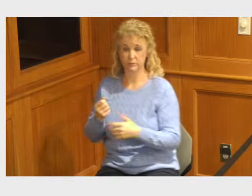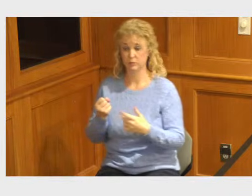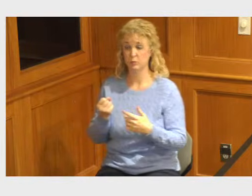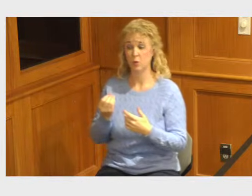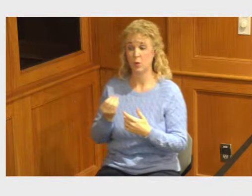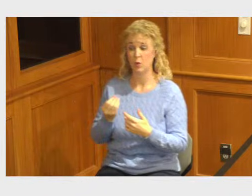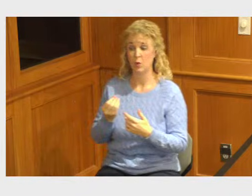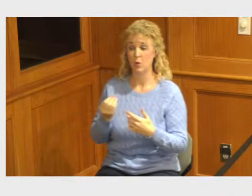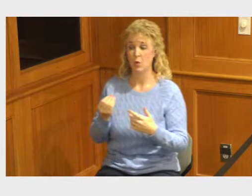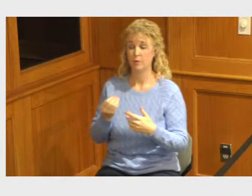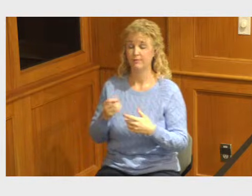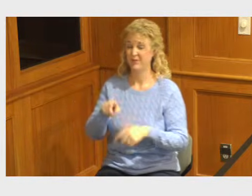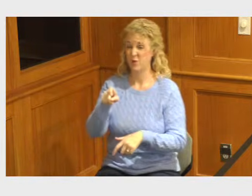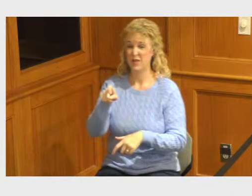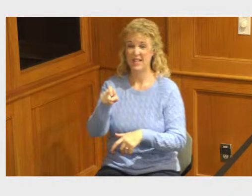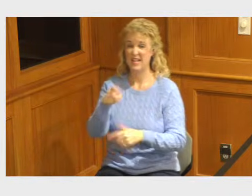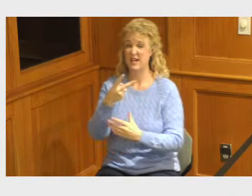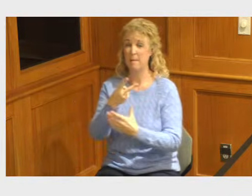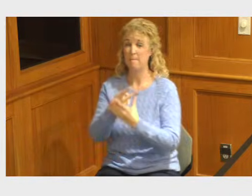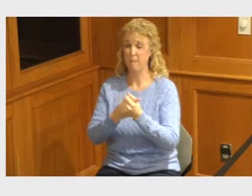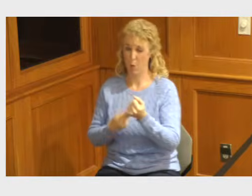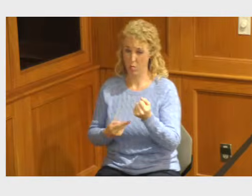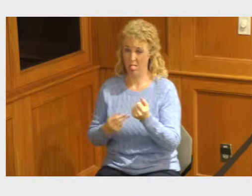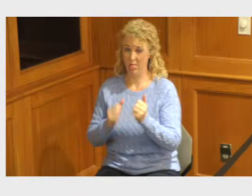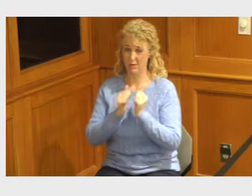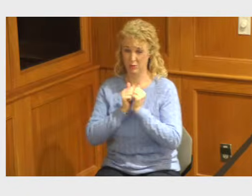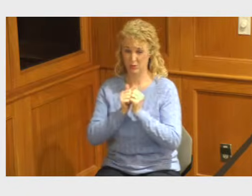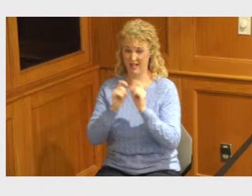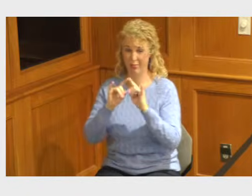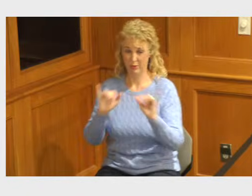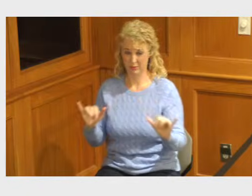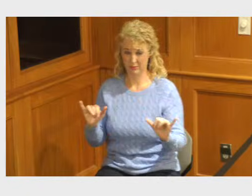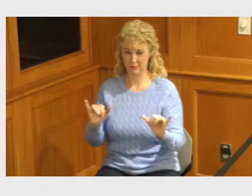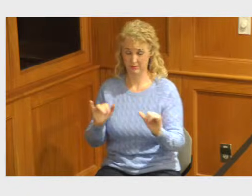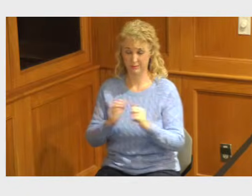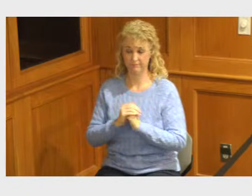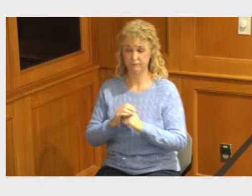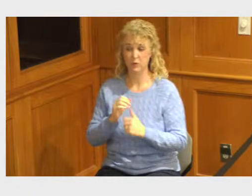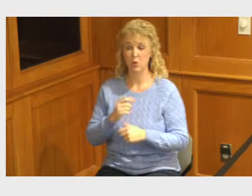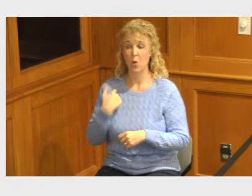need to come together in most projects to make them happen. And who we work with and again this